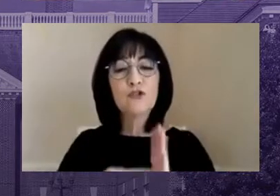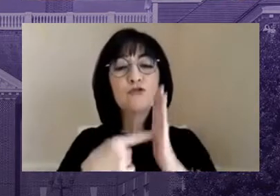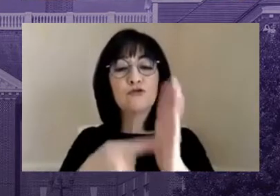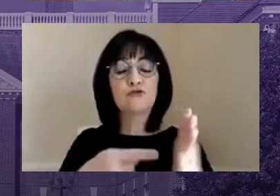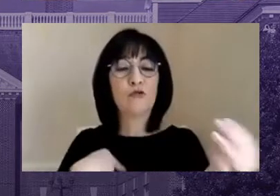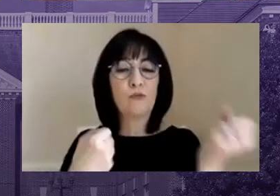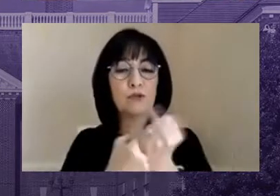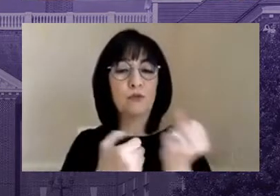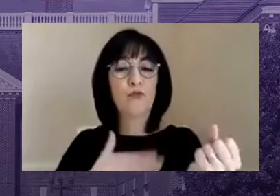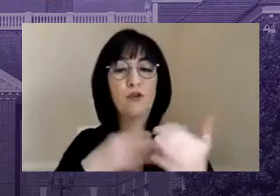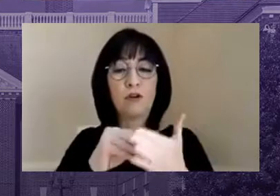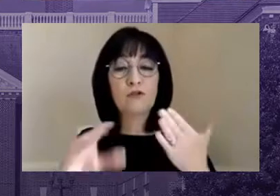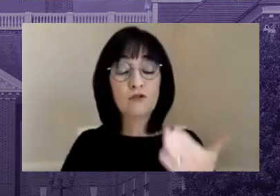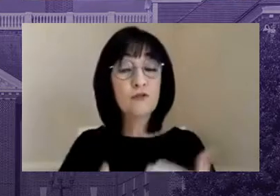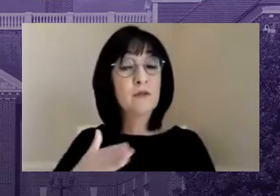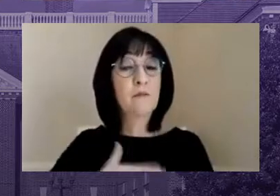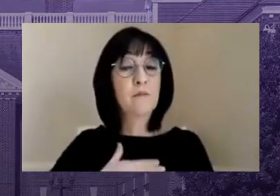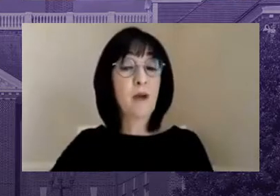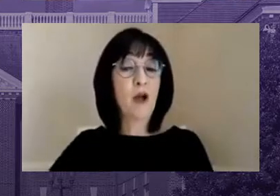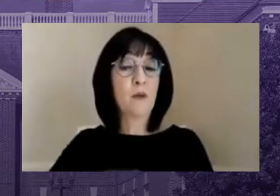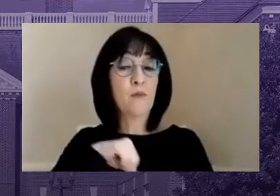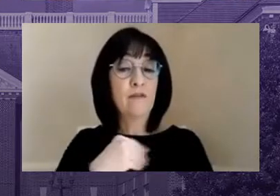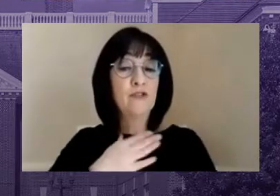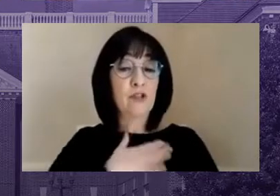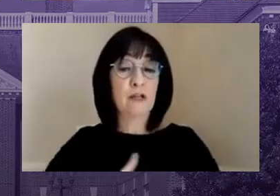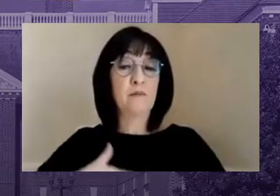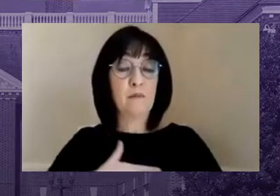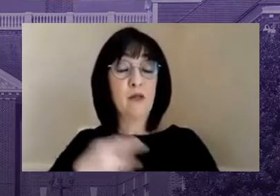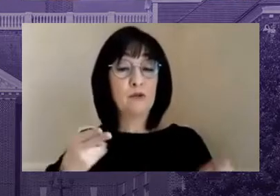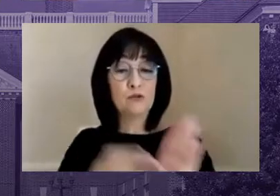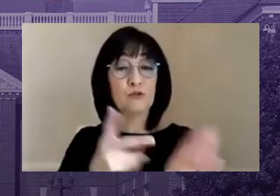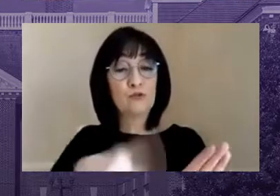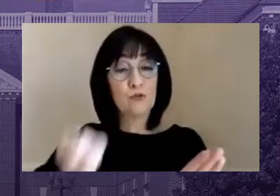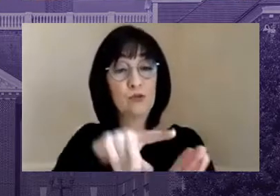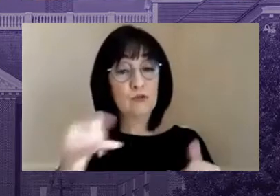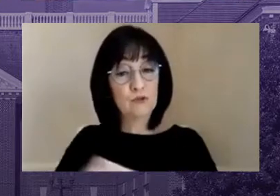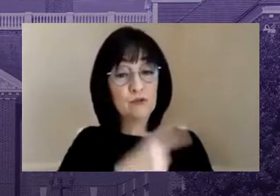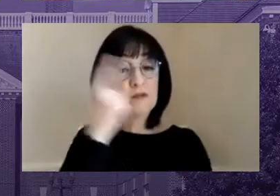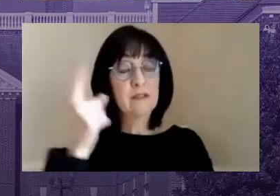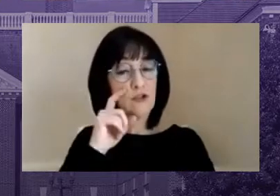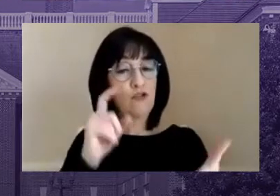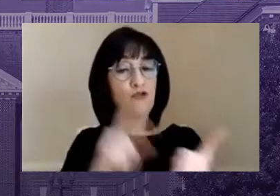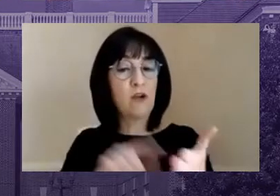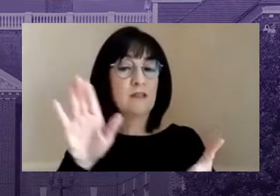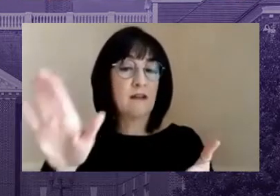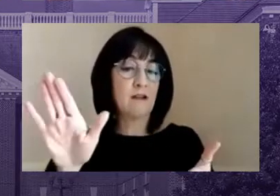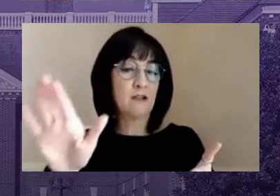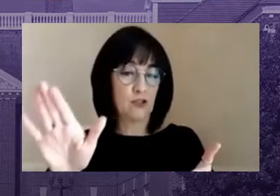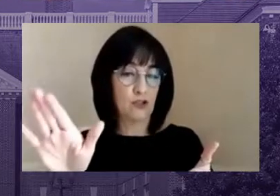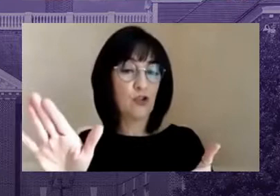privilege and pleasure to join you today in recognizing their contributions that allow their